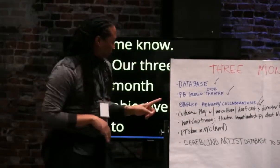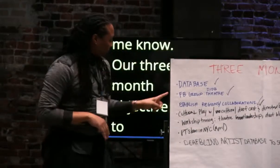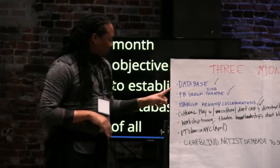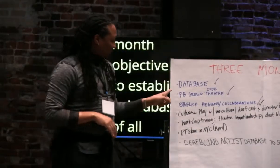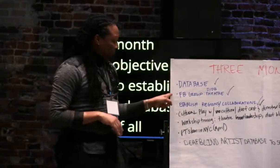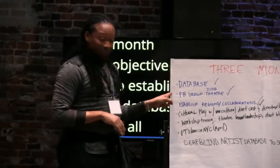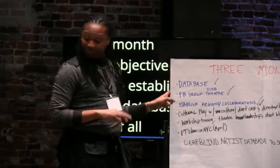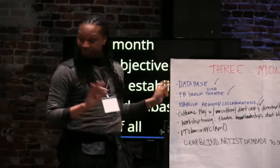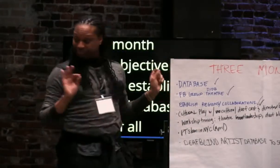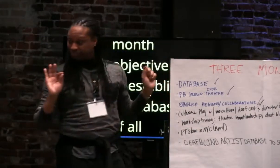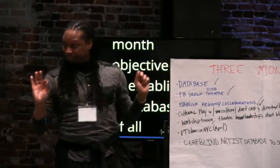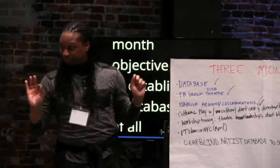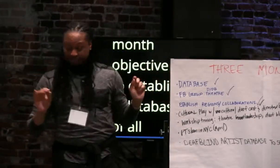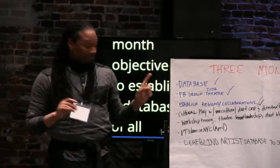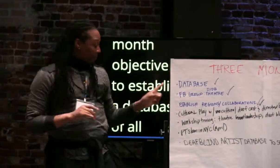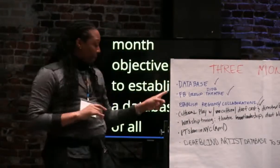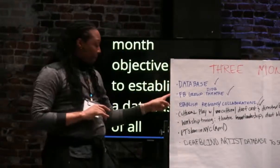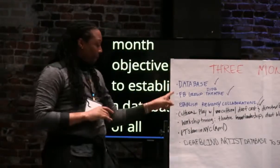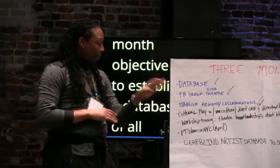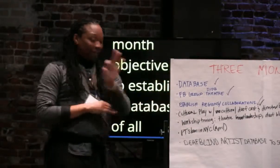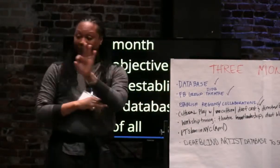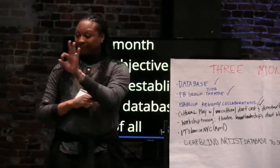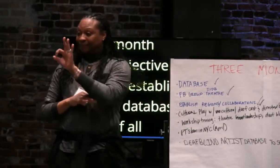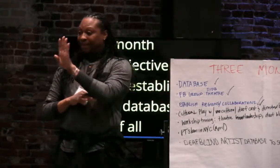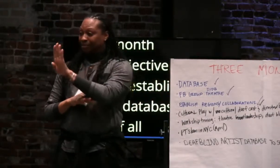directors, actors, designers, A to Z.